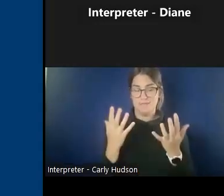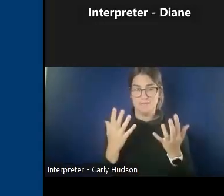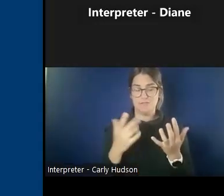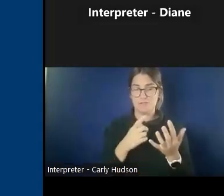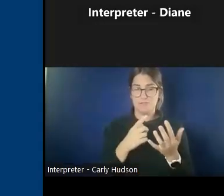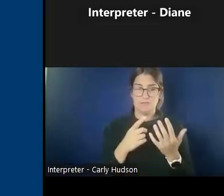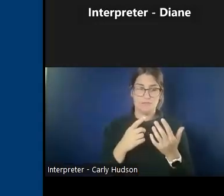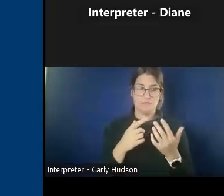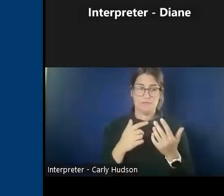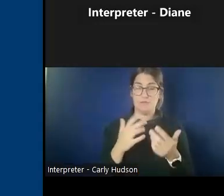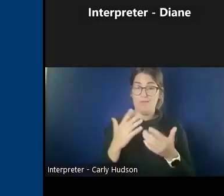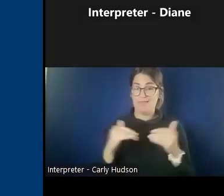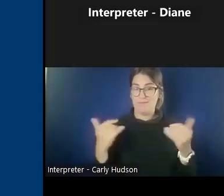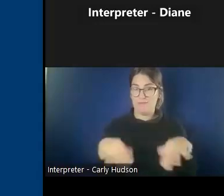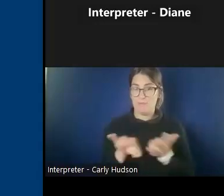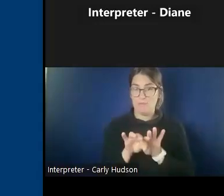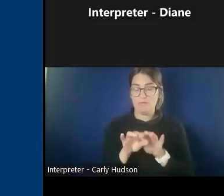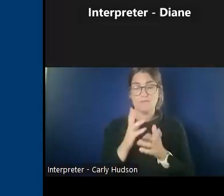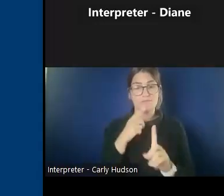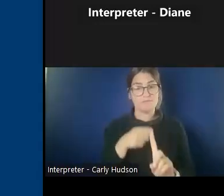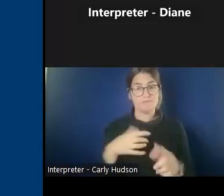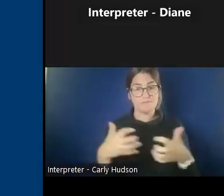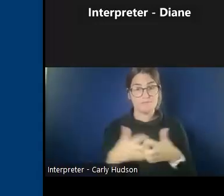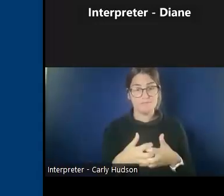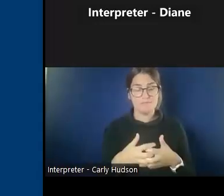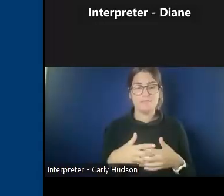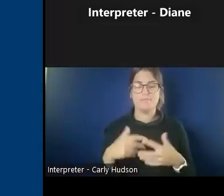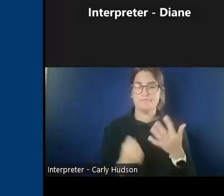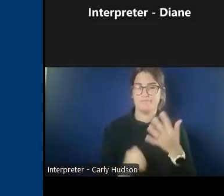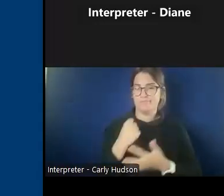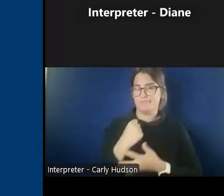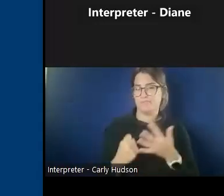your goals are and if it matches um prioritize what you what you want what you need to do